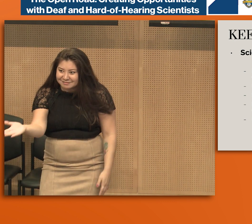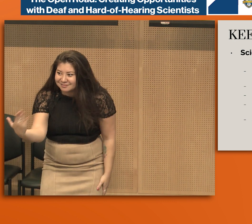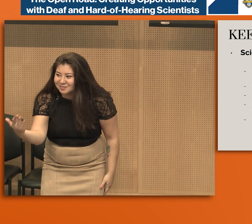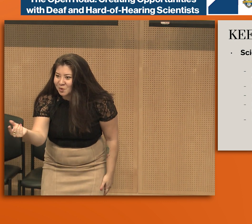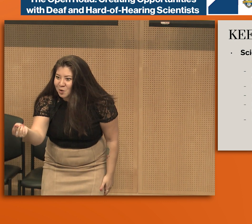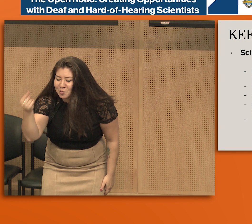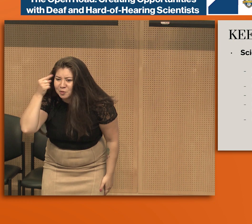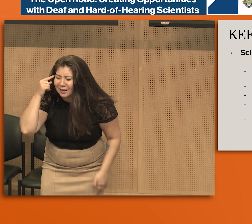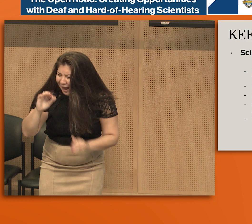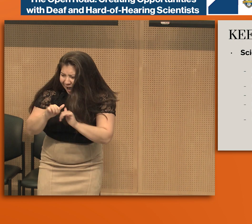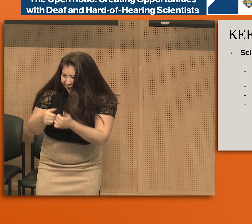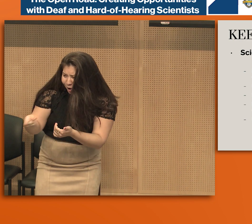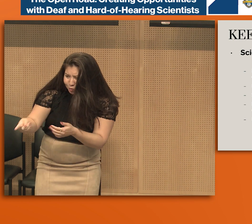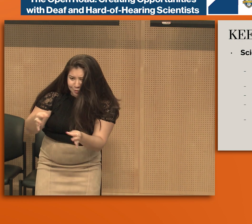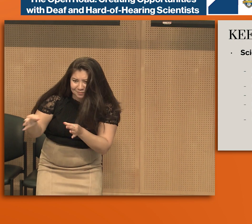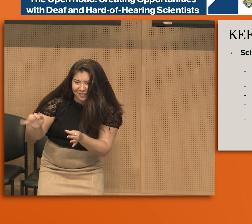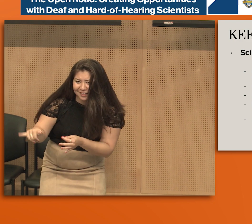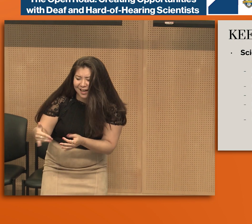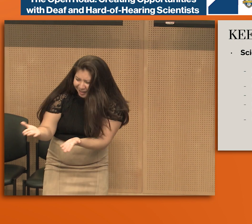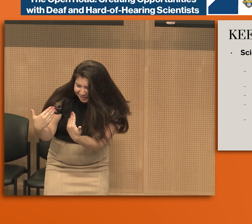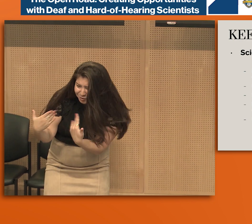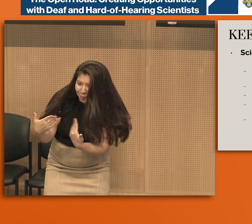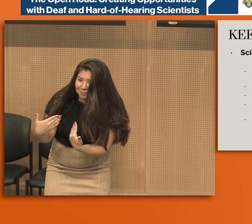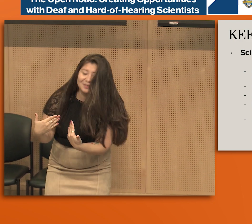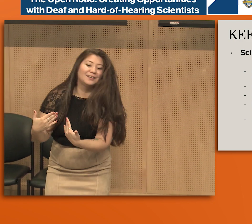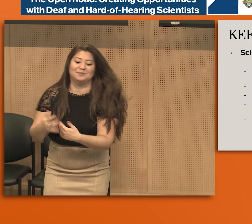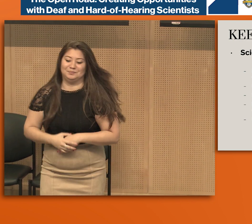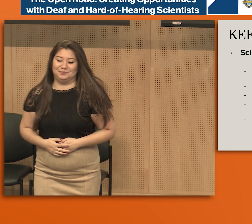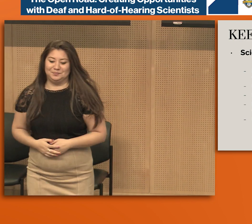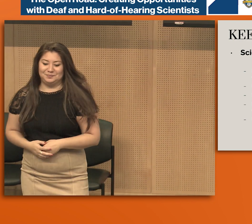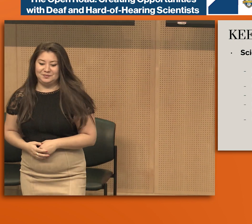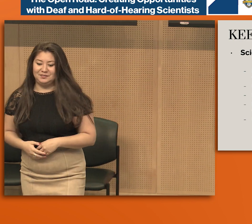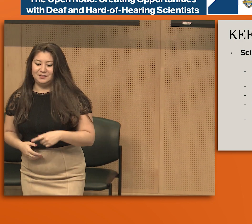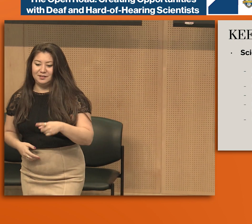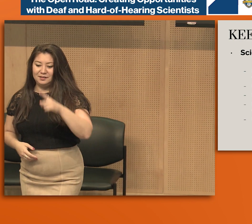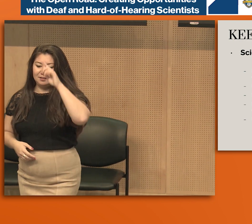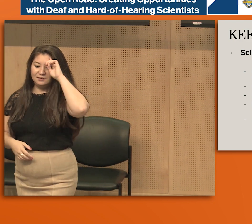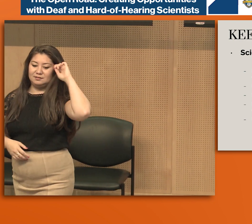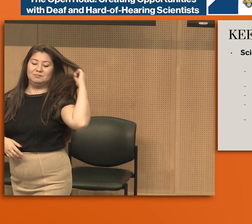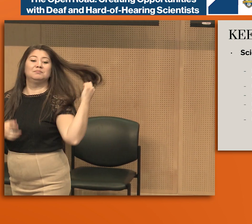conceptually accurately convey the same topics